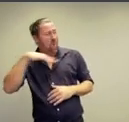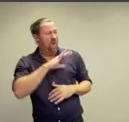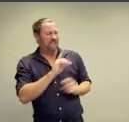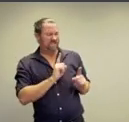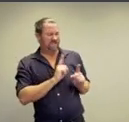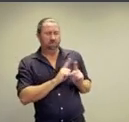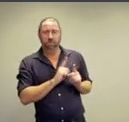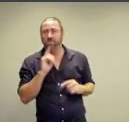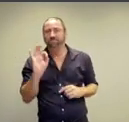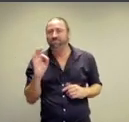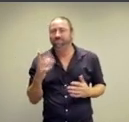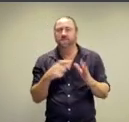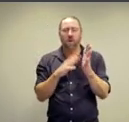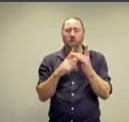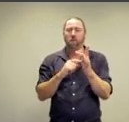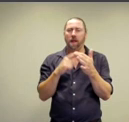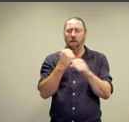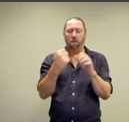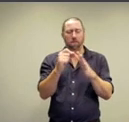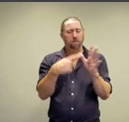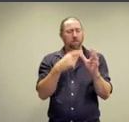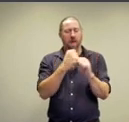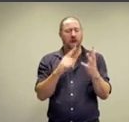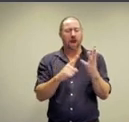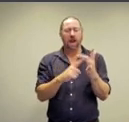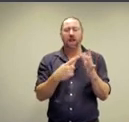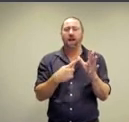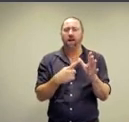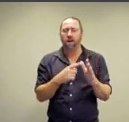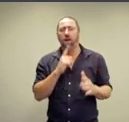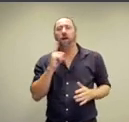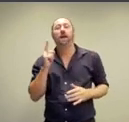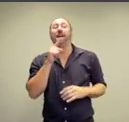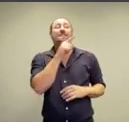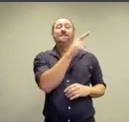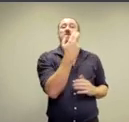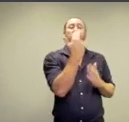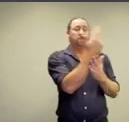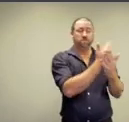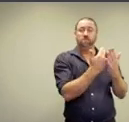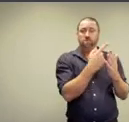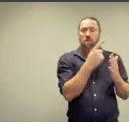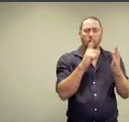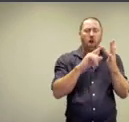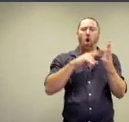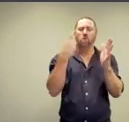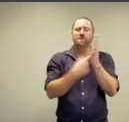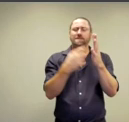the gay men. As Camille Paglia says, 'in masculising the gay persona, Tom of Finland broke